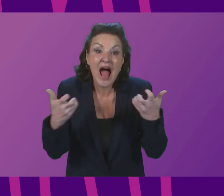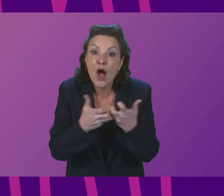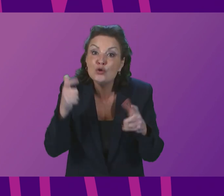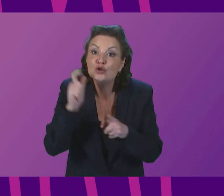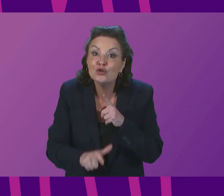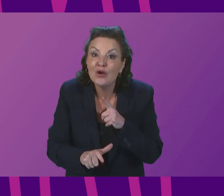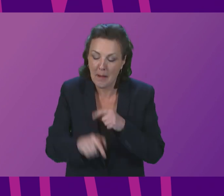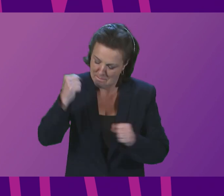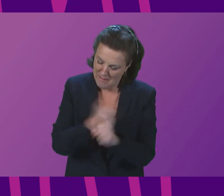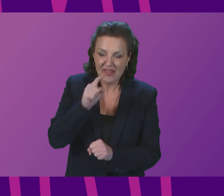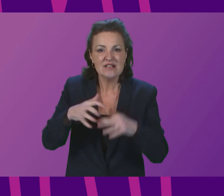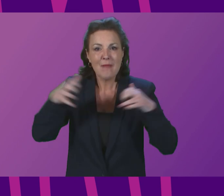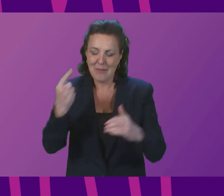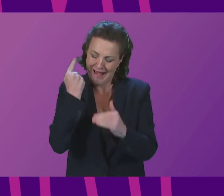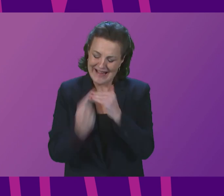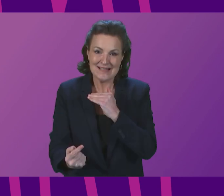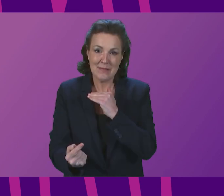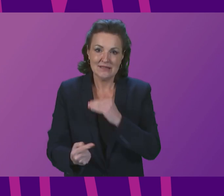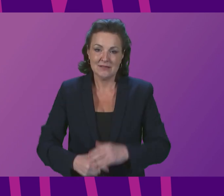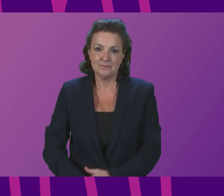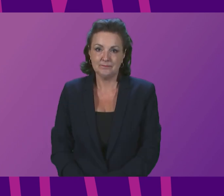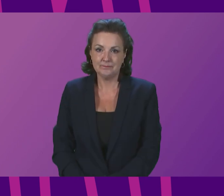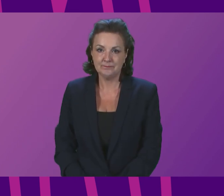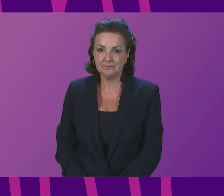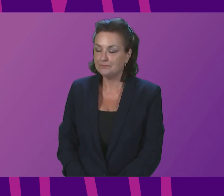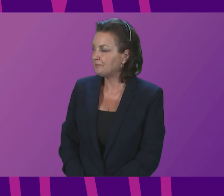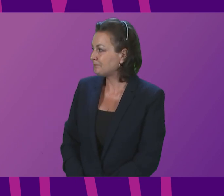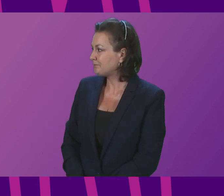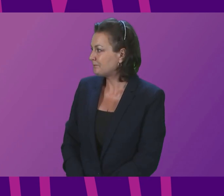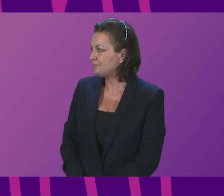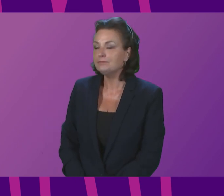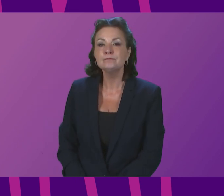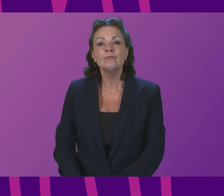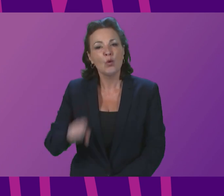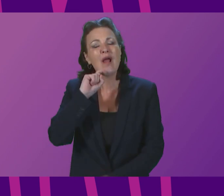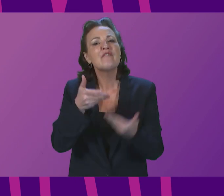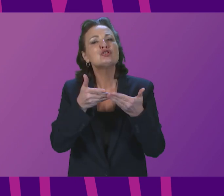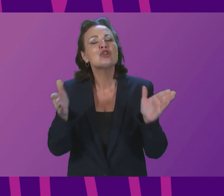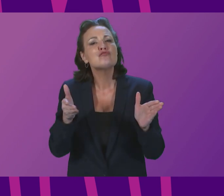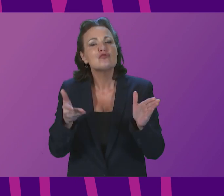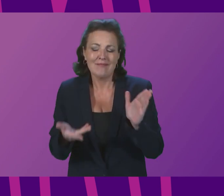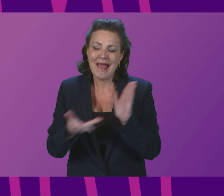I will take a general supplementary from Liam McArthur.